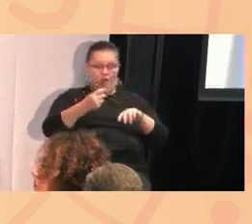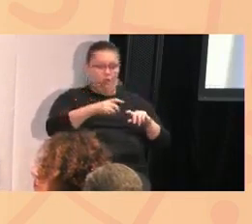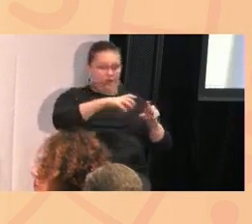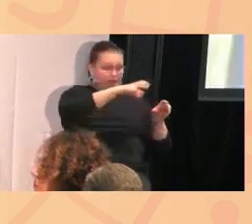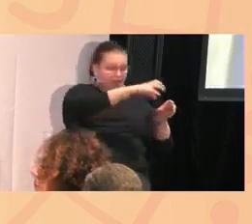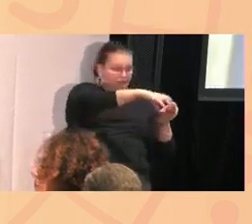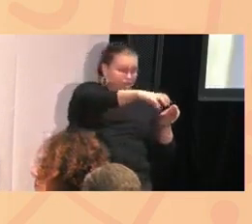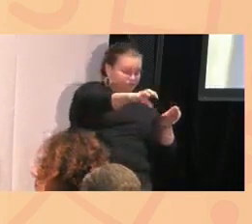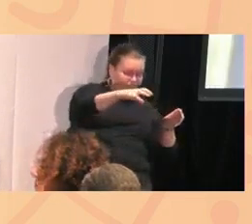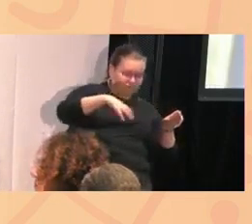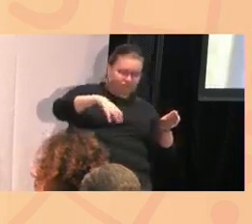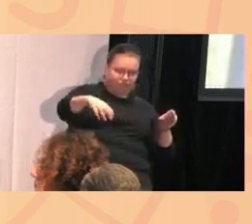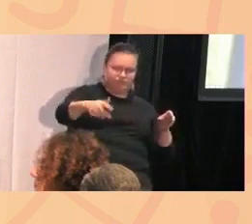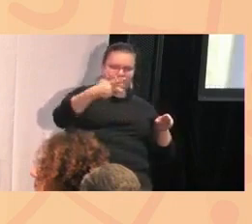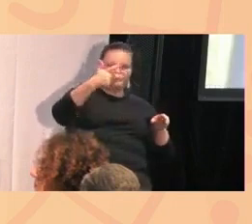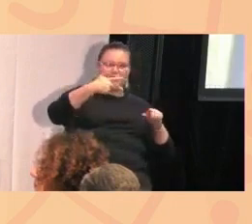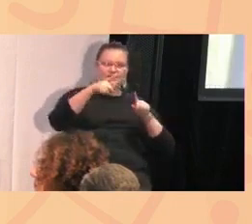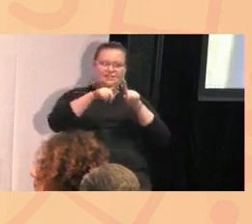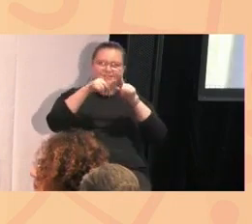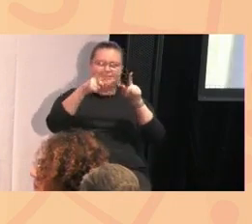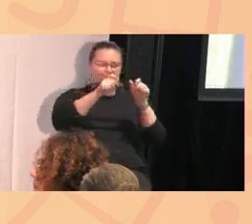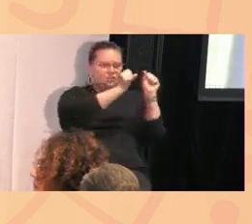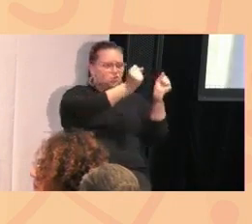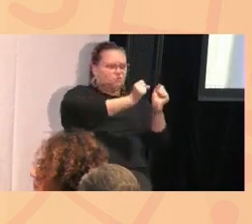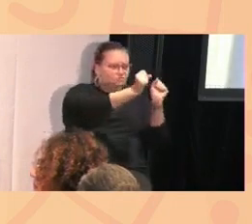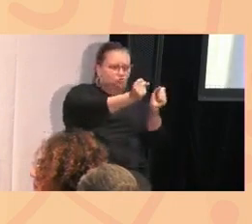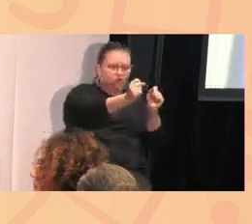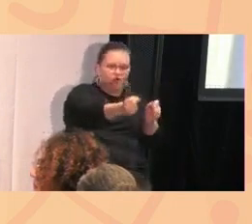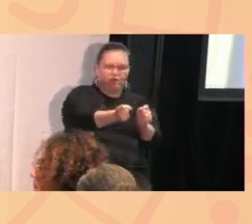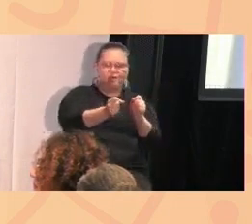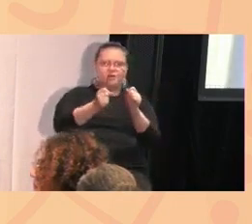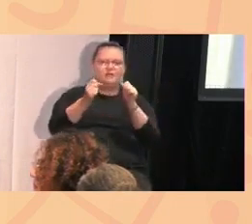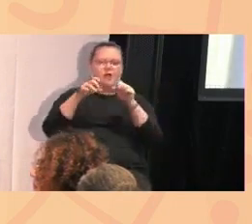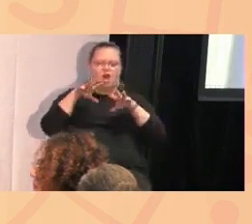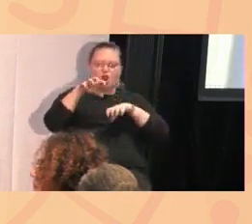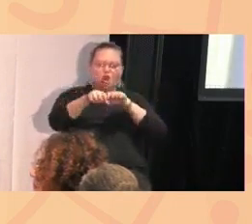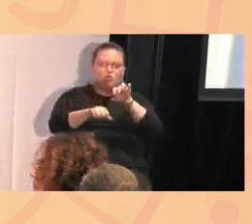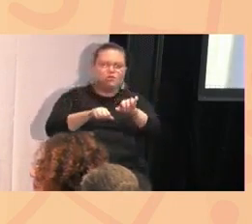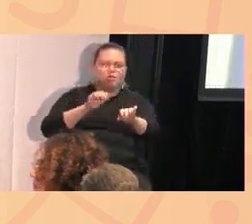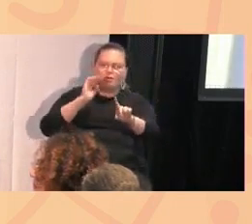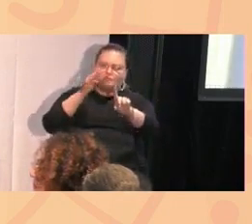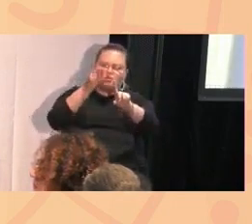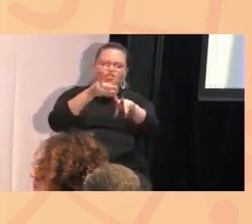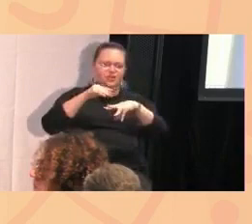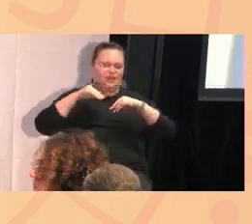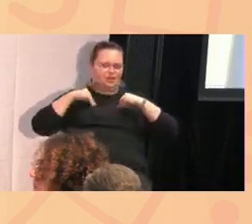where about 25 years ago a metalworker artist managed to populate the highway